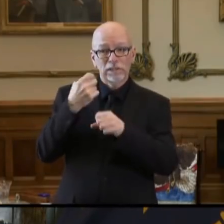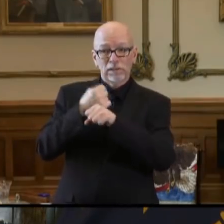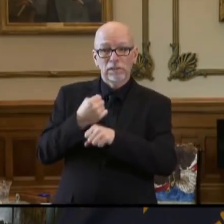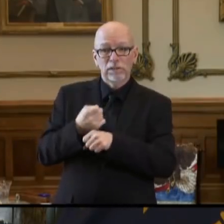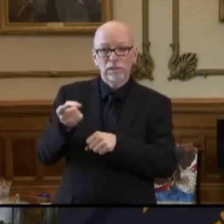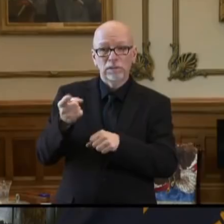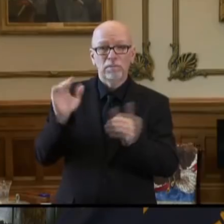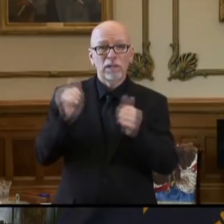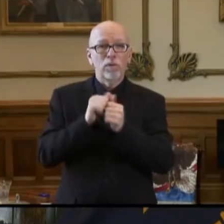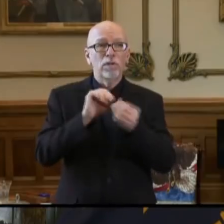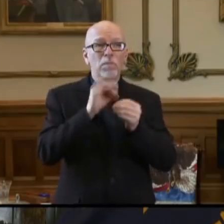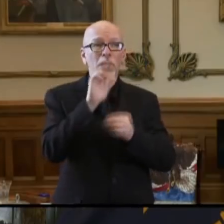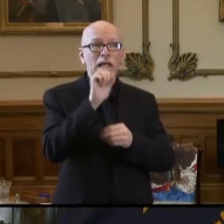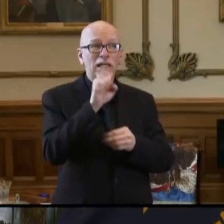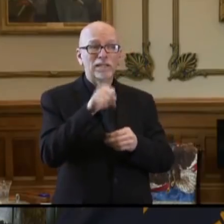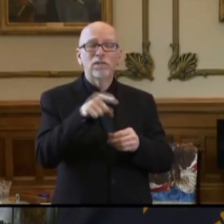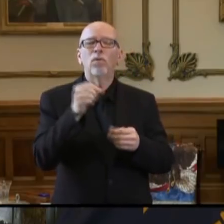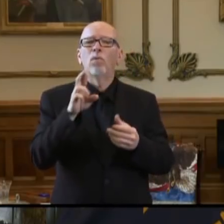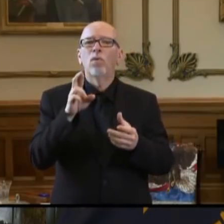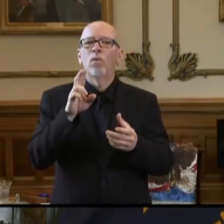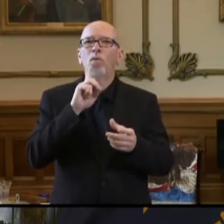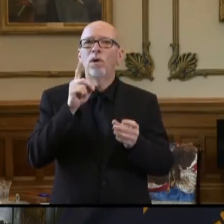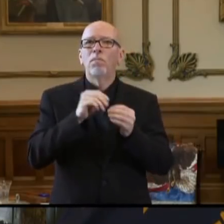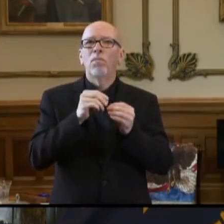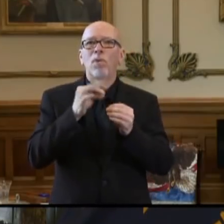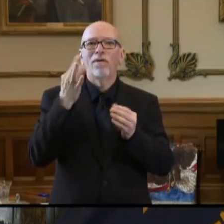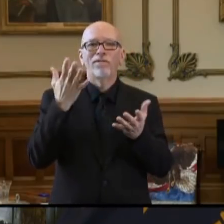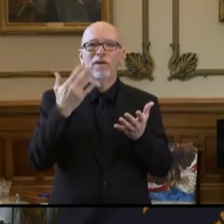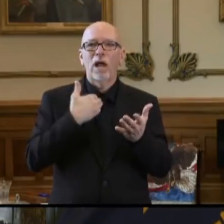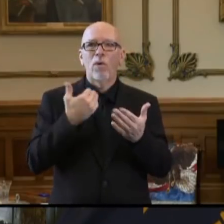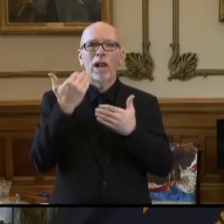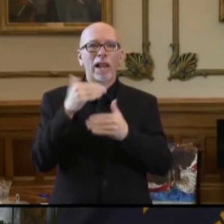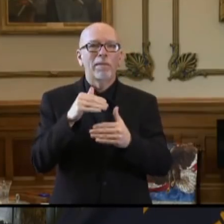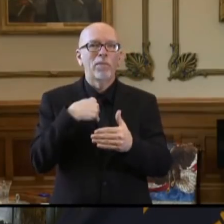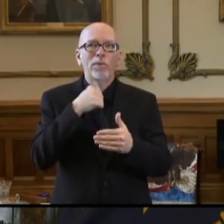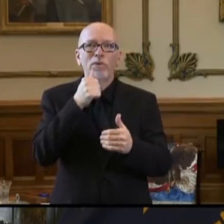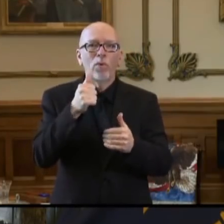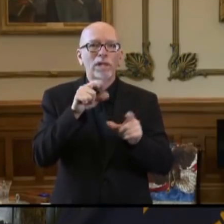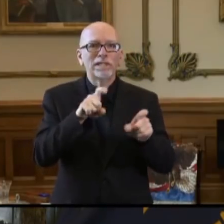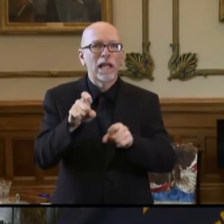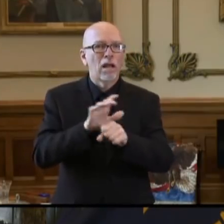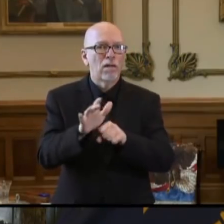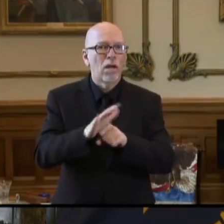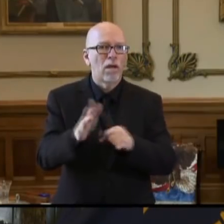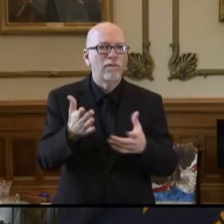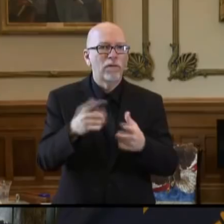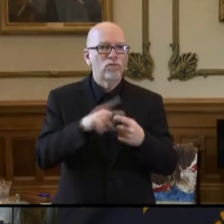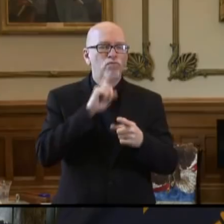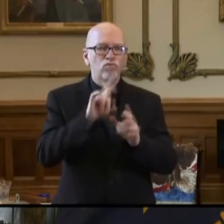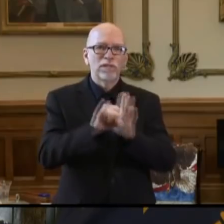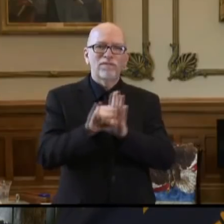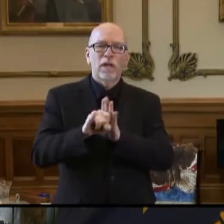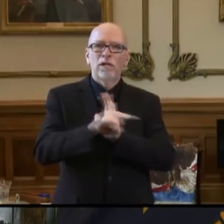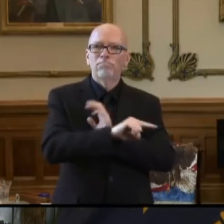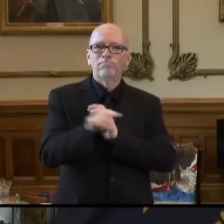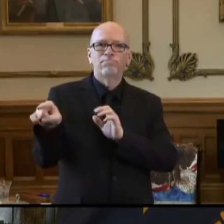AVAILABILITY OF TESTING SUPPLIES AND WHETHER WHAT WE'RE SEEING NOW IS ACCURATE REPRESENTATION OF THE NUMBER OF CASES THAT WE'RE SEEING OR IF